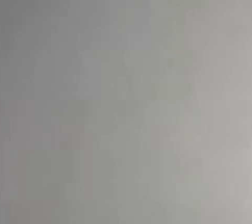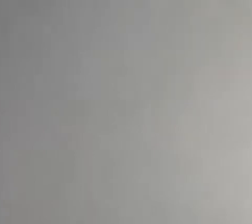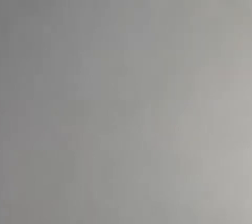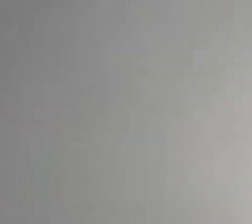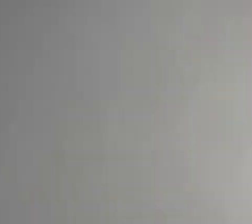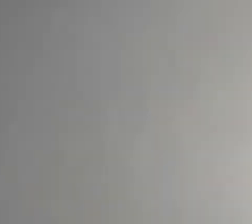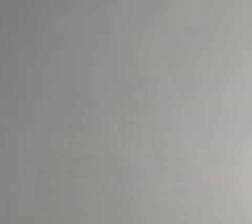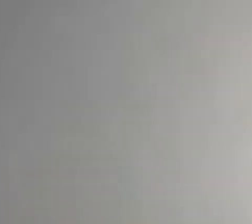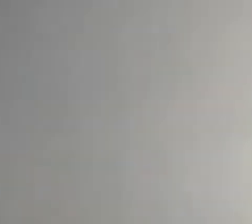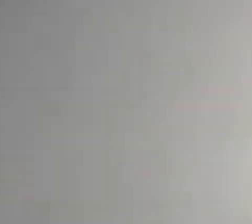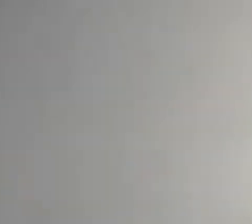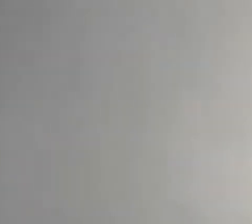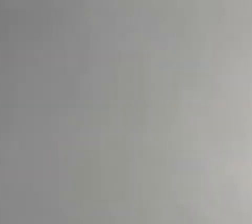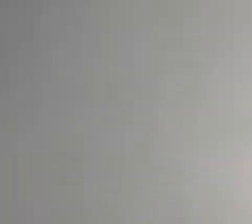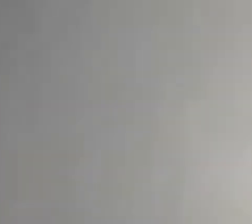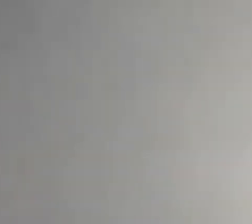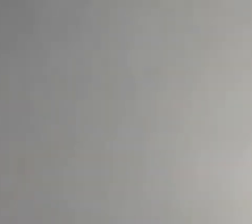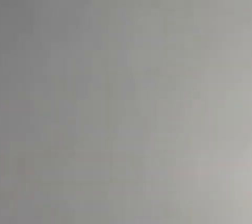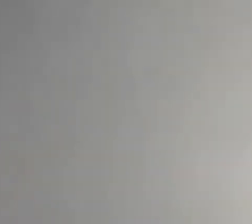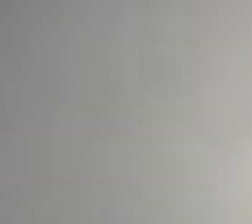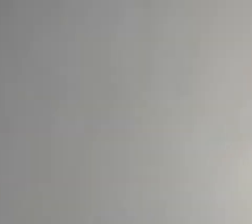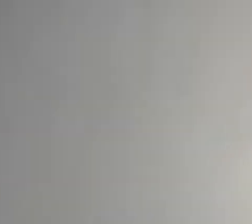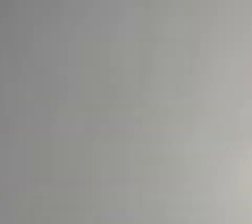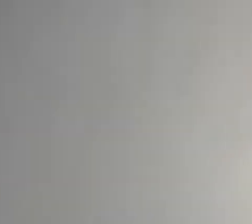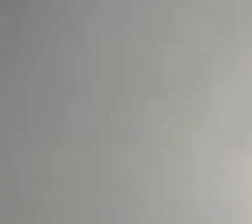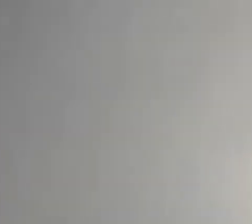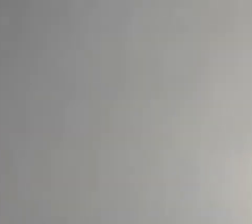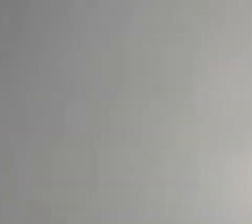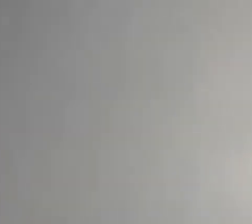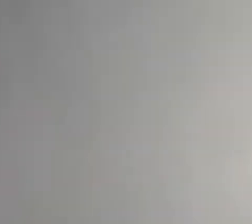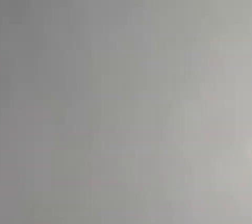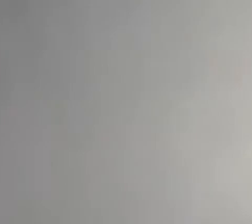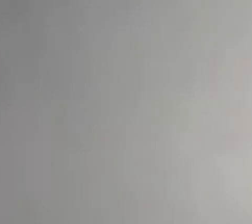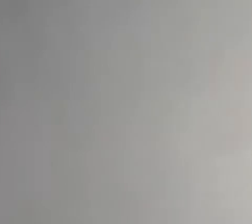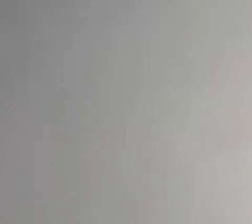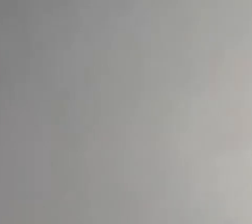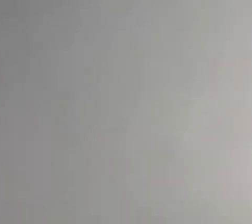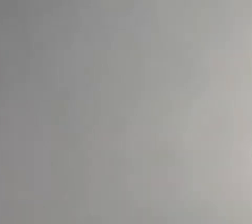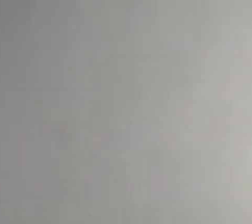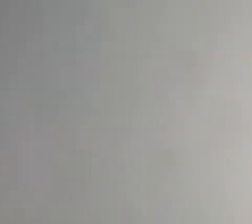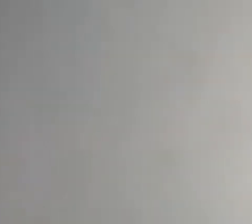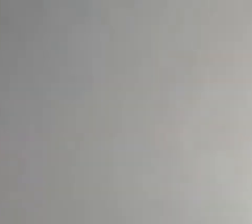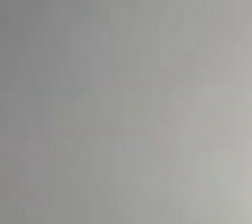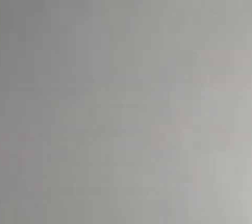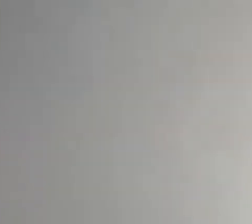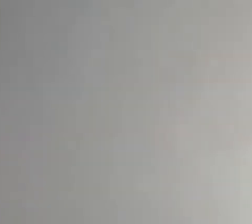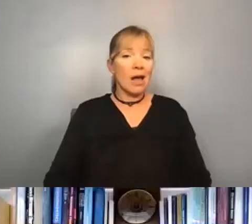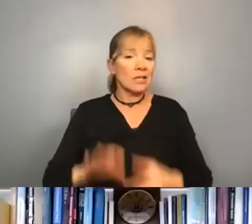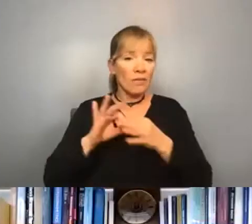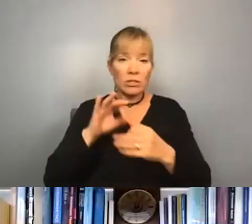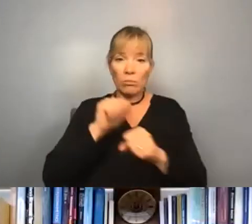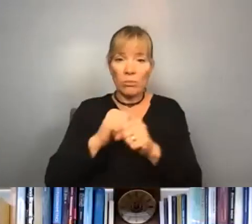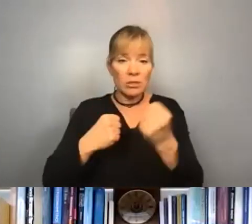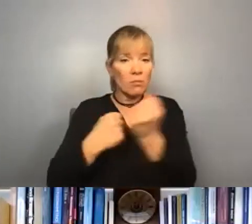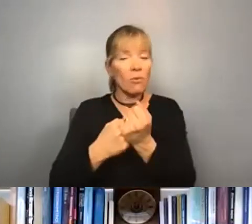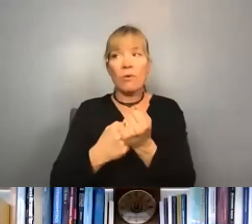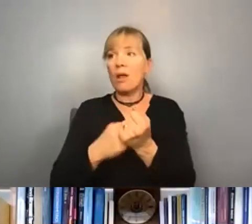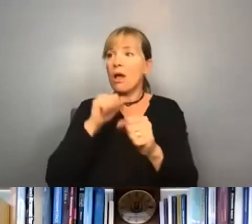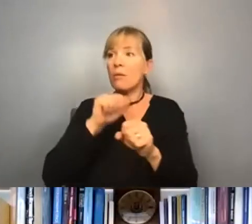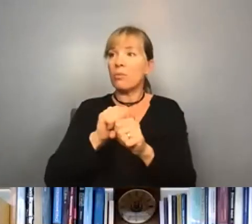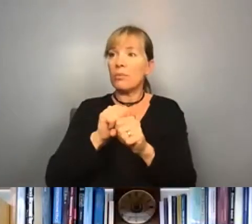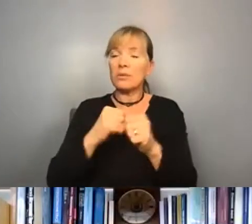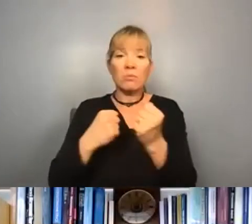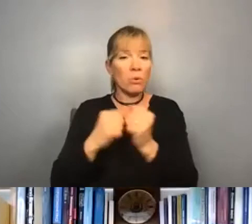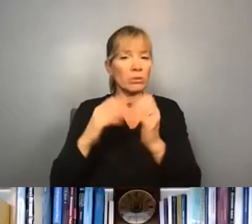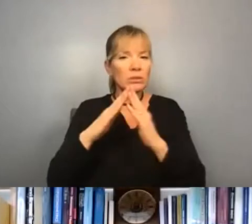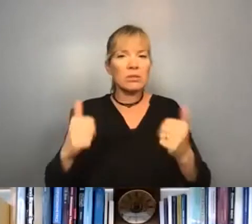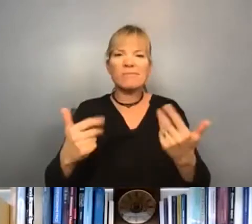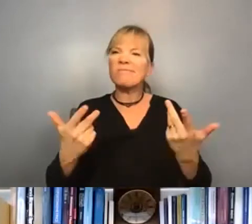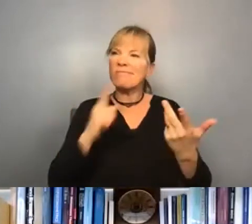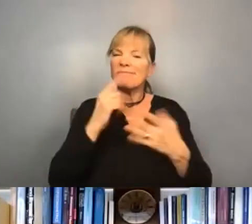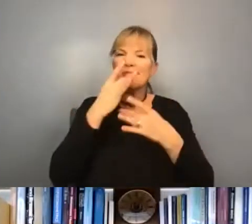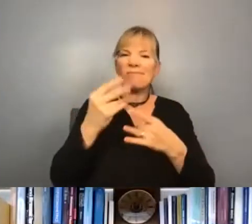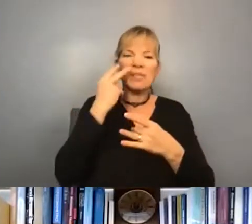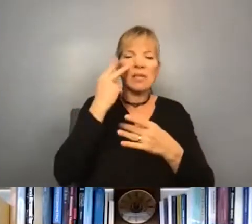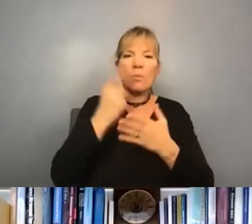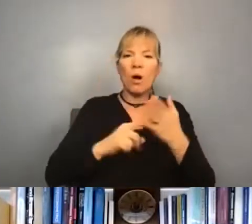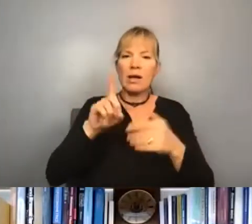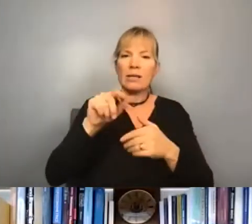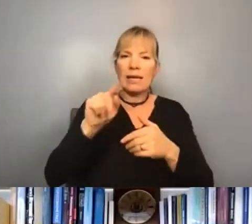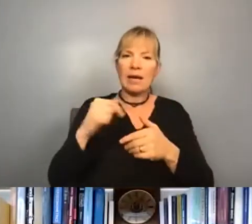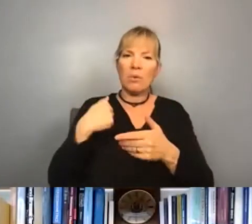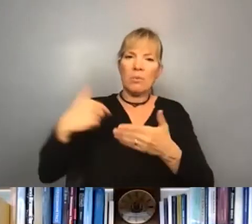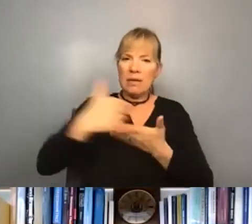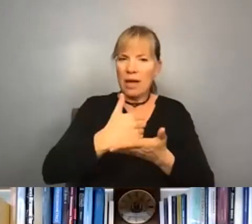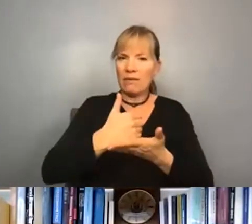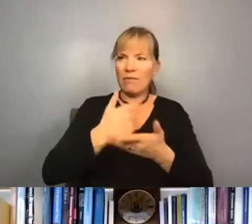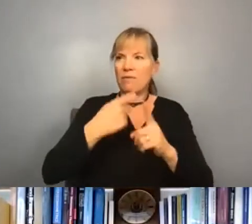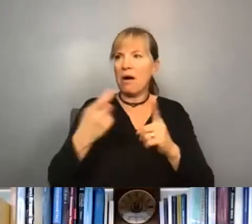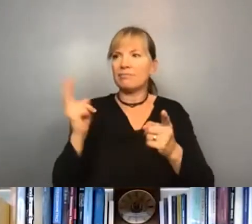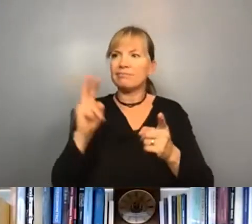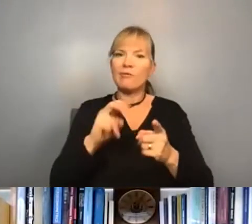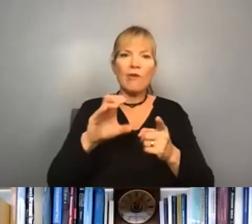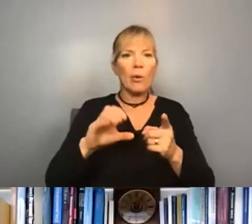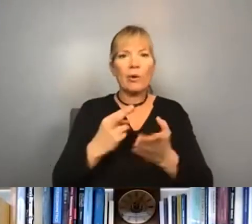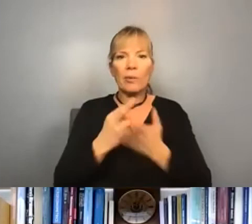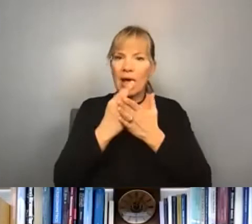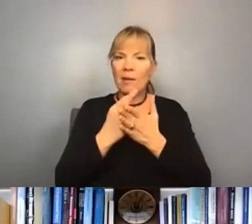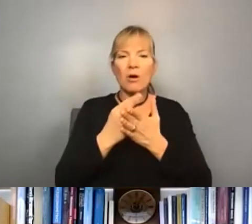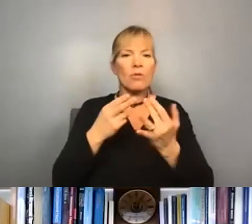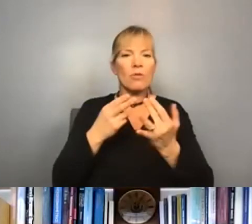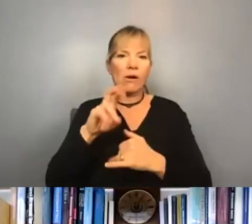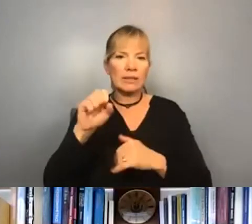go forward to look at how state responses and how states responded differently. In terms of employment supports and employment support systems, it will be interesting to see what kind of data comes out of say vocational rehabilitation through RSA about spending and services